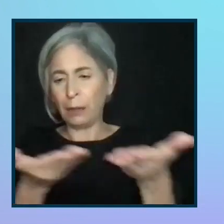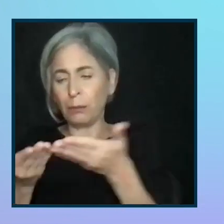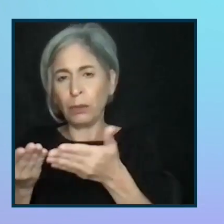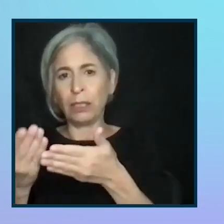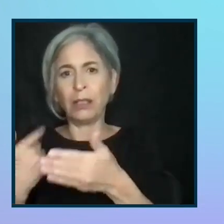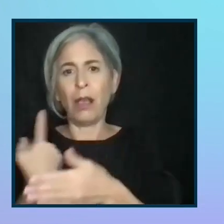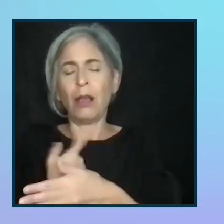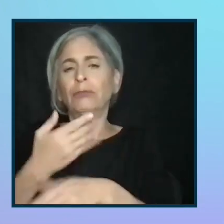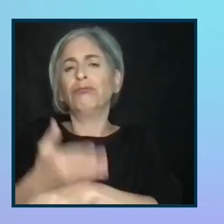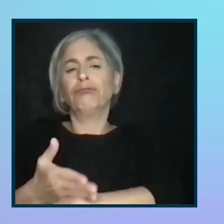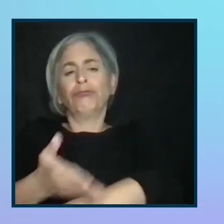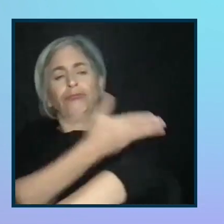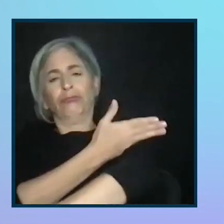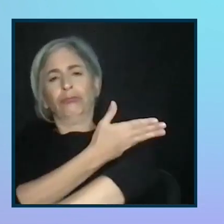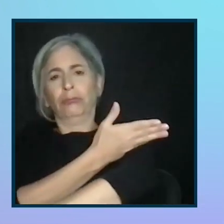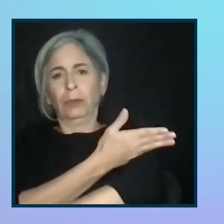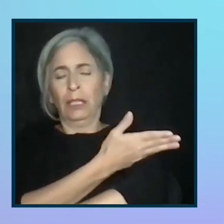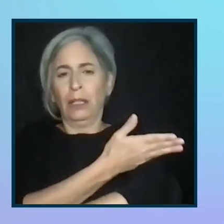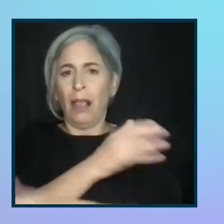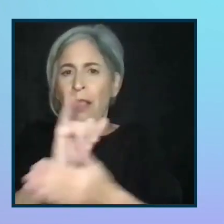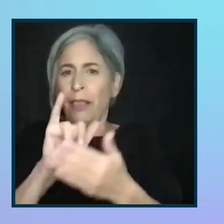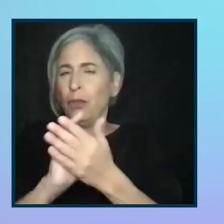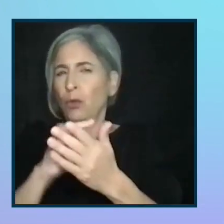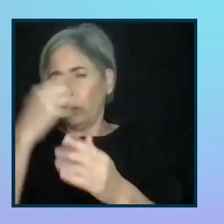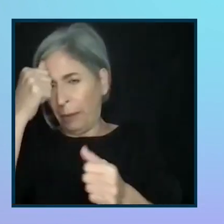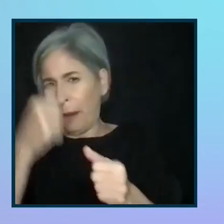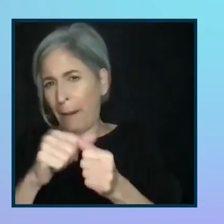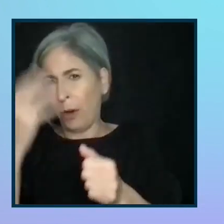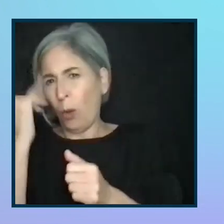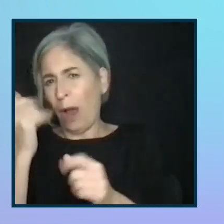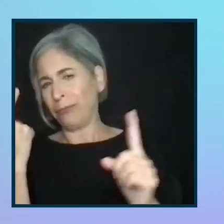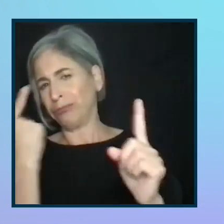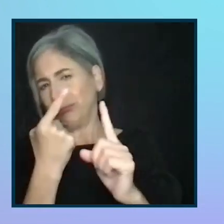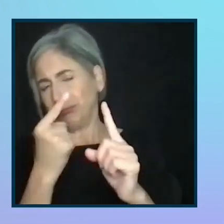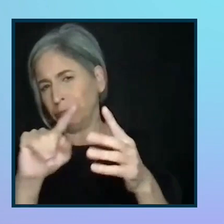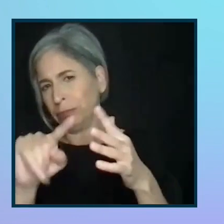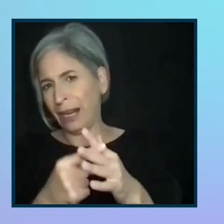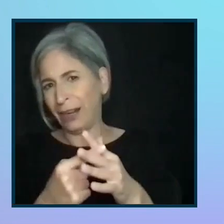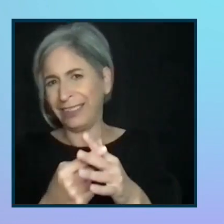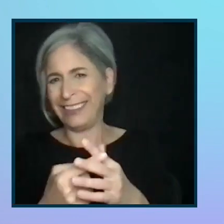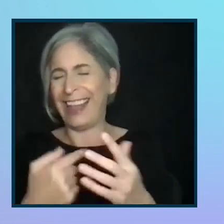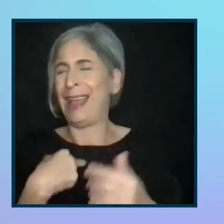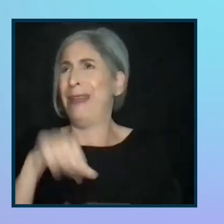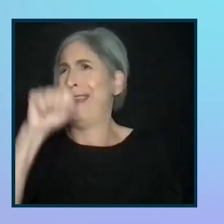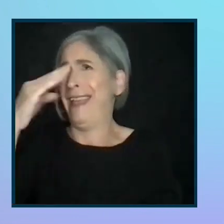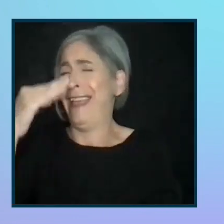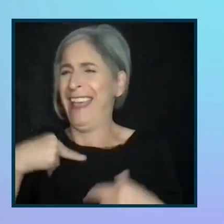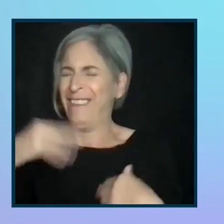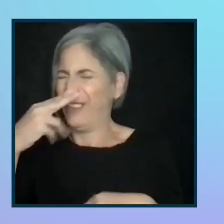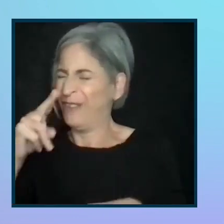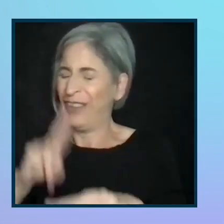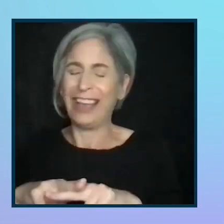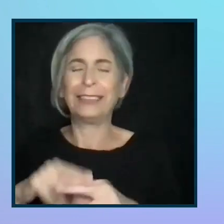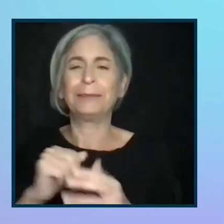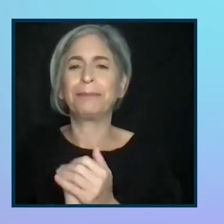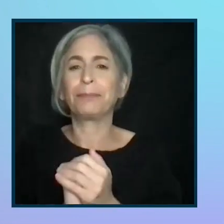to the intentionality that we started with. So I'm having a ball, we can do this all day. Here we go the next one is the what.